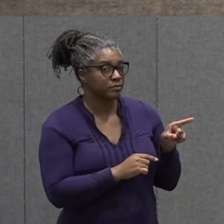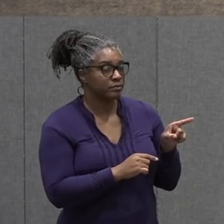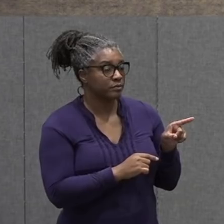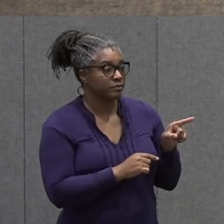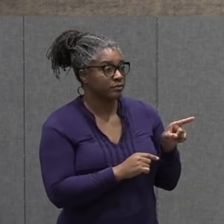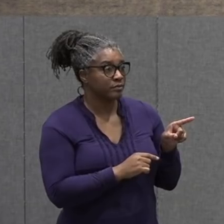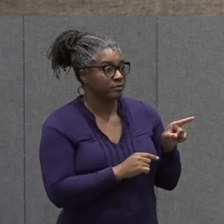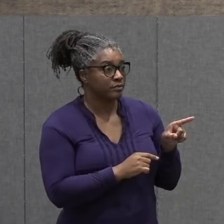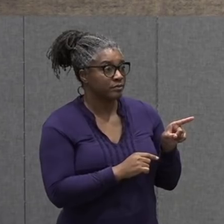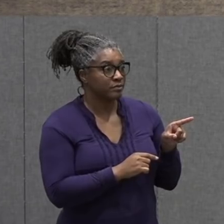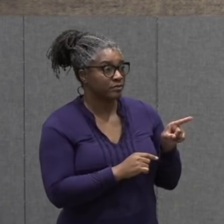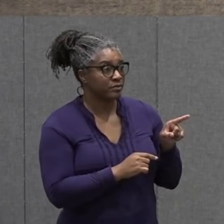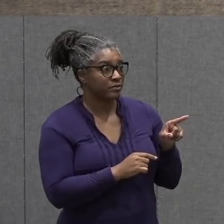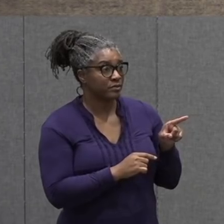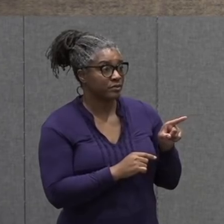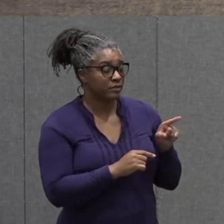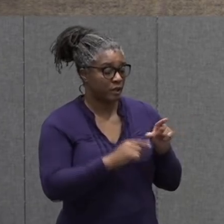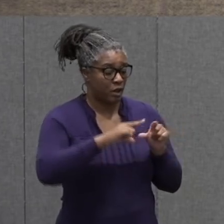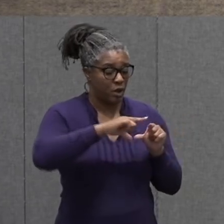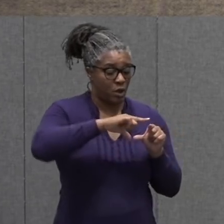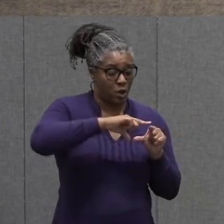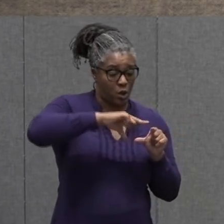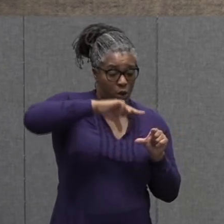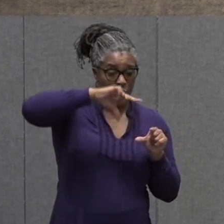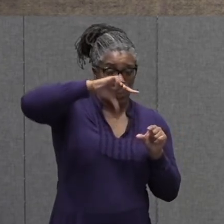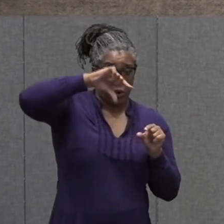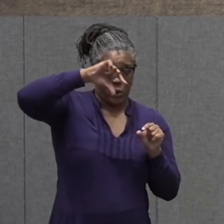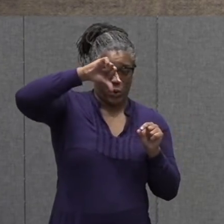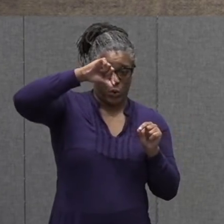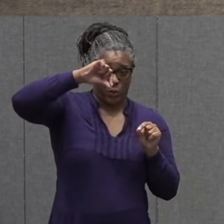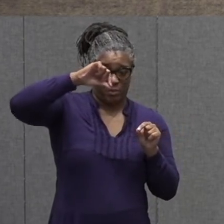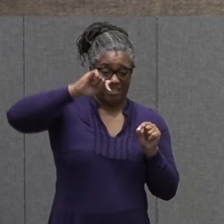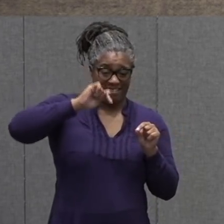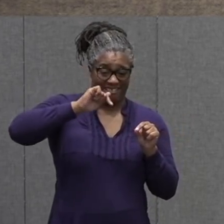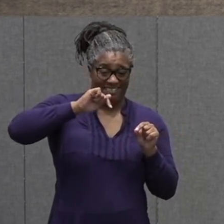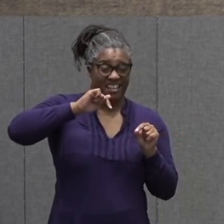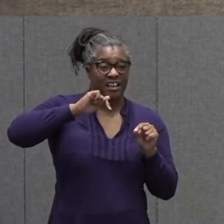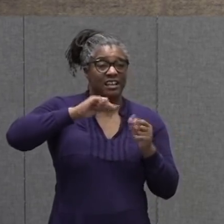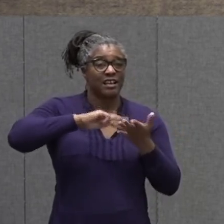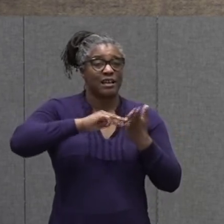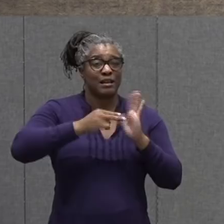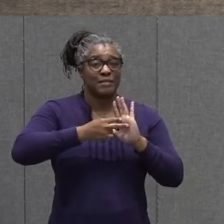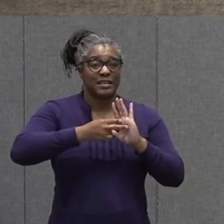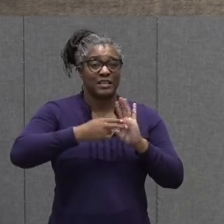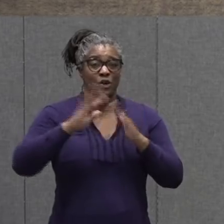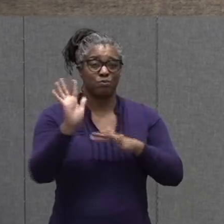These are probably carried on the wind but they can also hook onto an animal. So those are awesome.